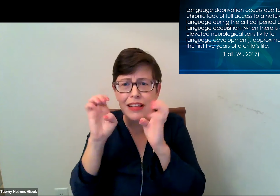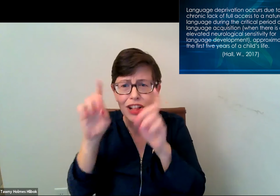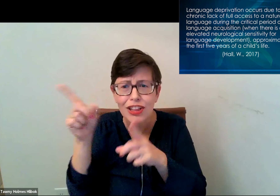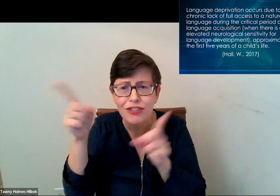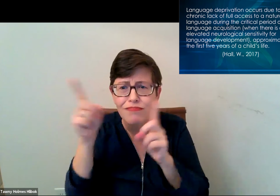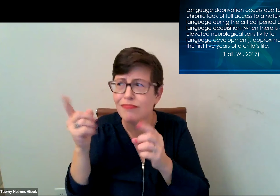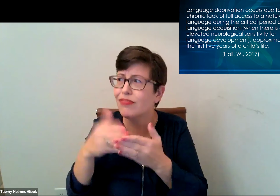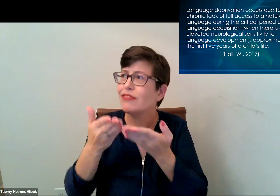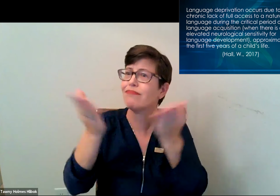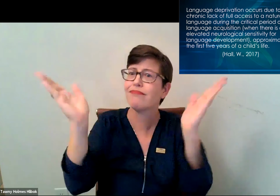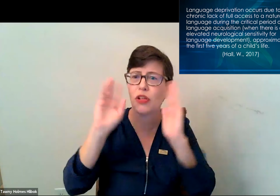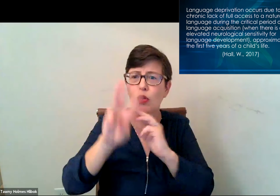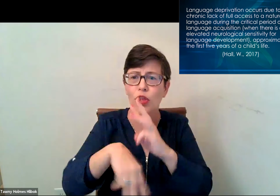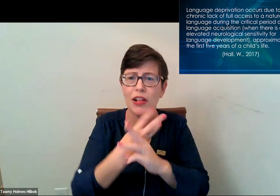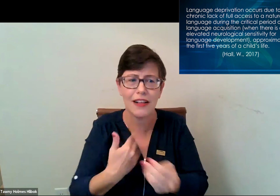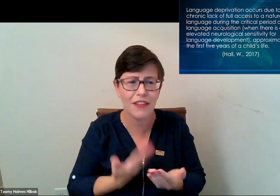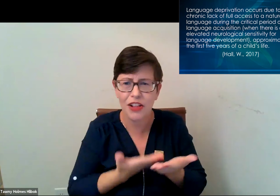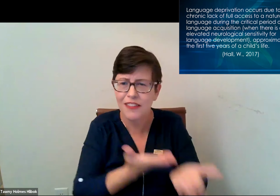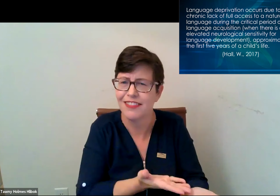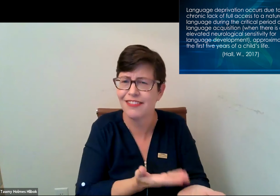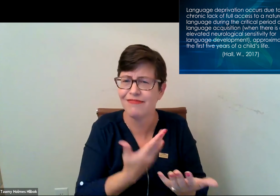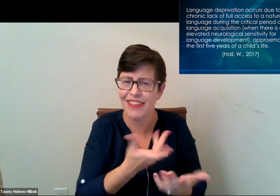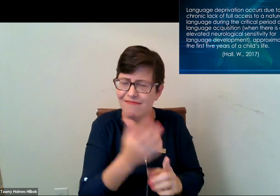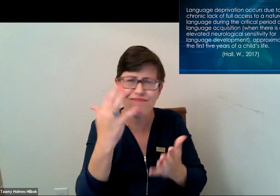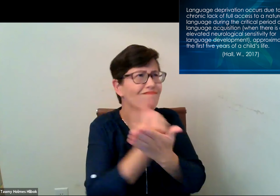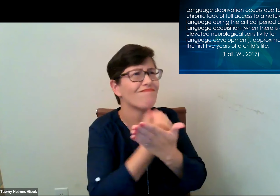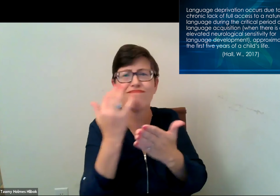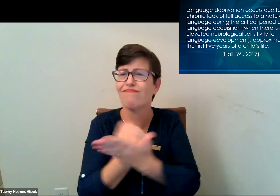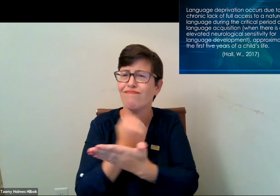with their family in their educational environment, as well as out in the world.